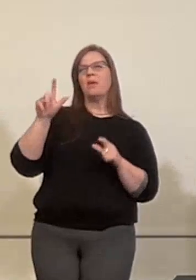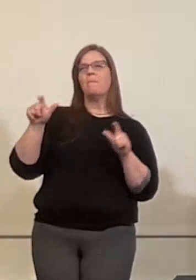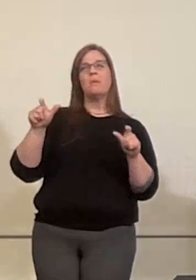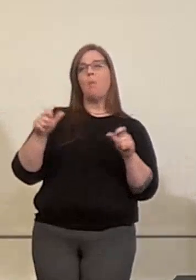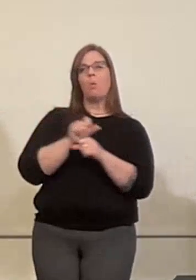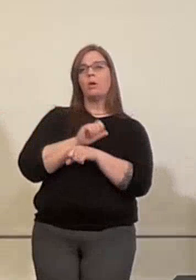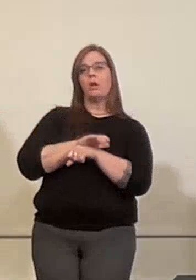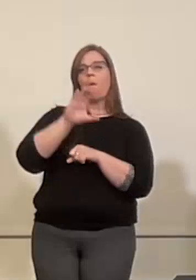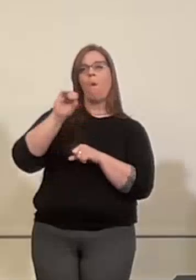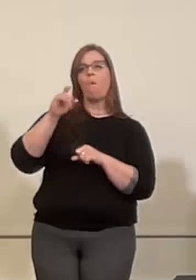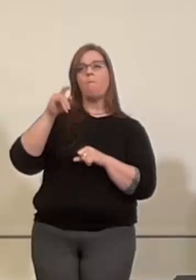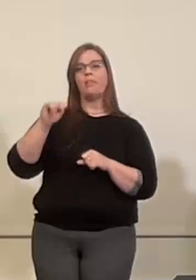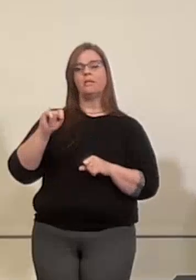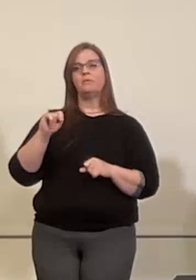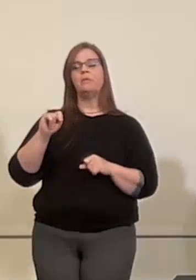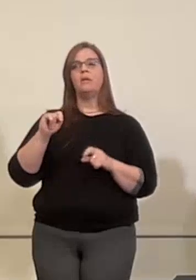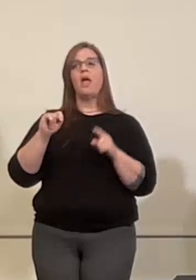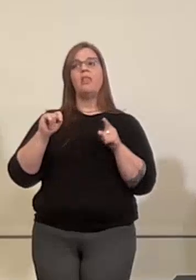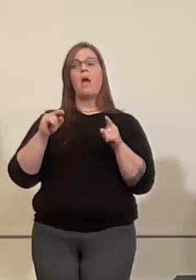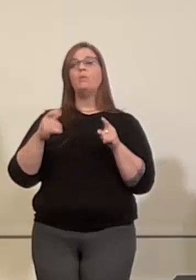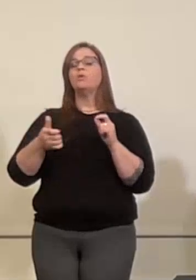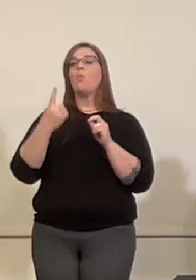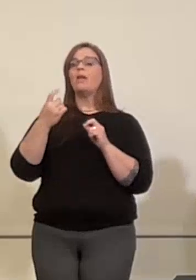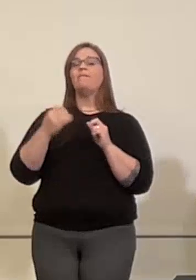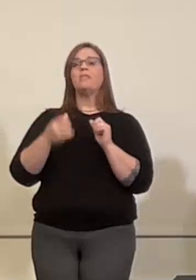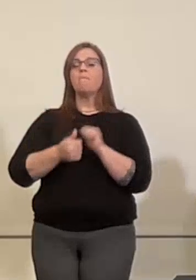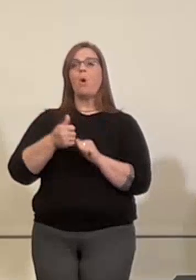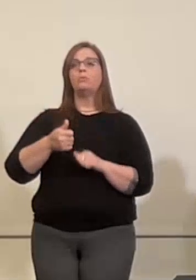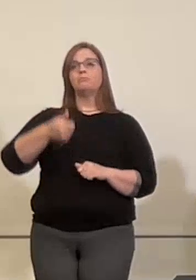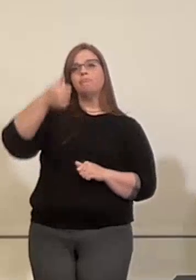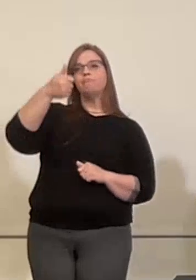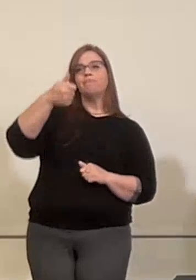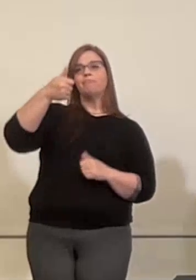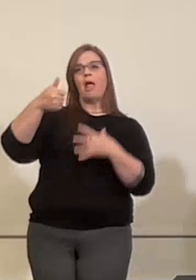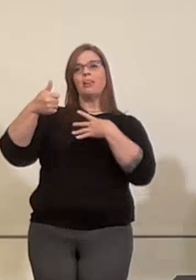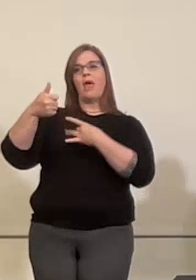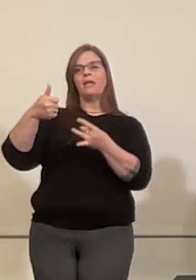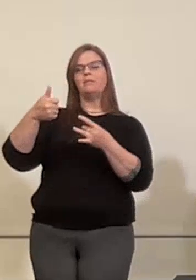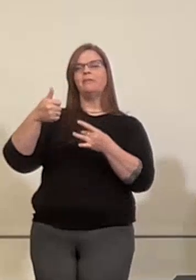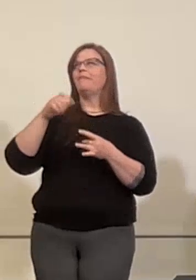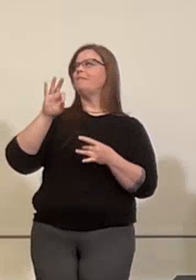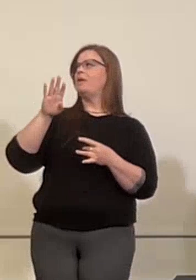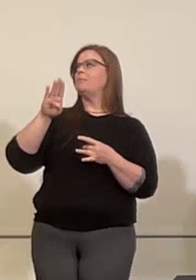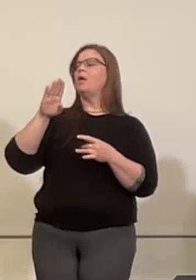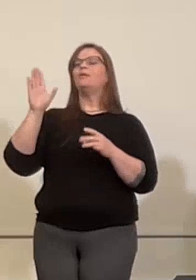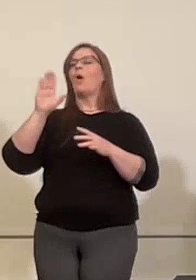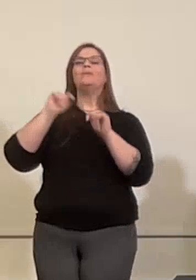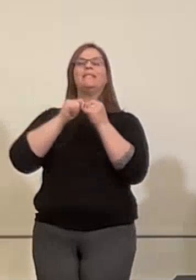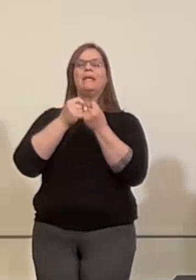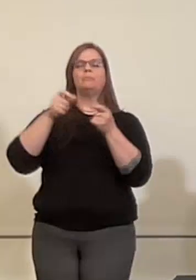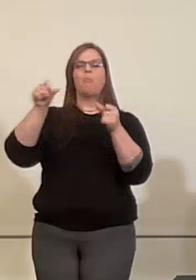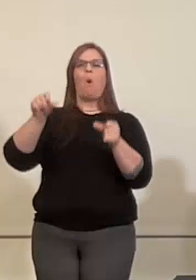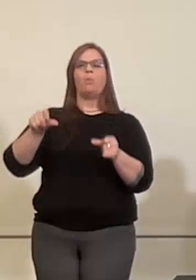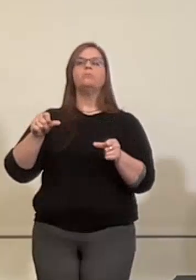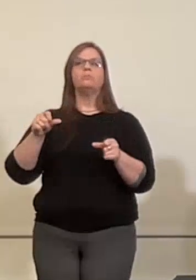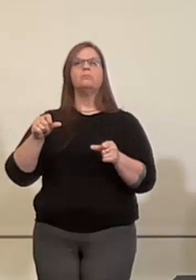And it was one of the most liked, you know, little Facebook or a teams post that I made like 100.